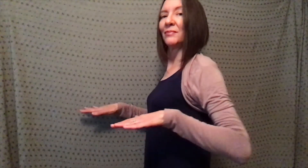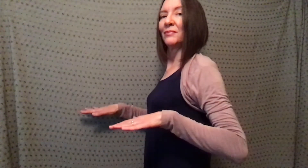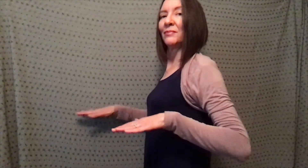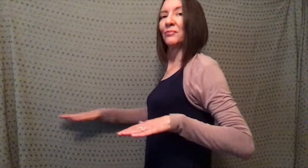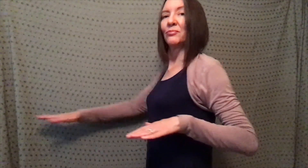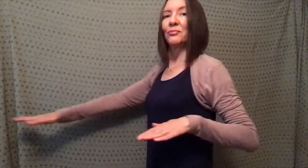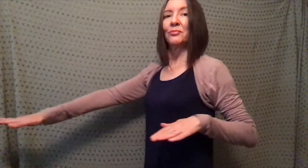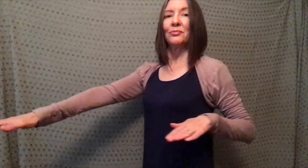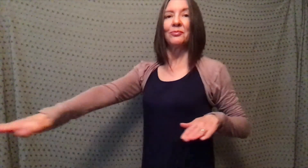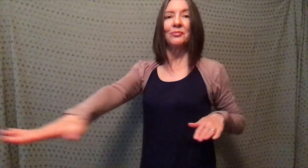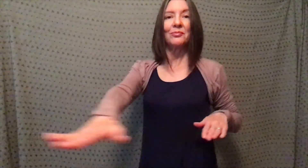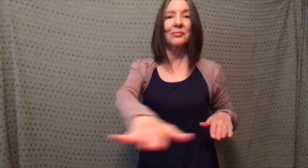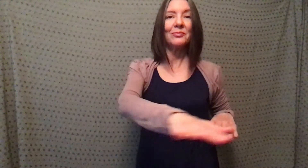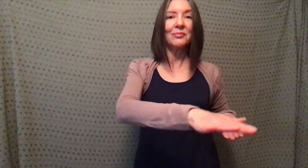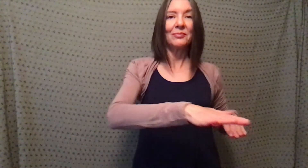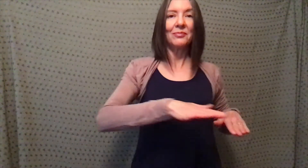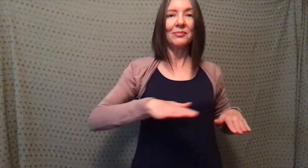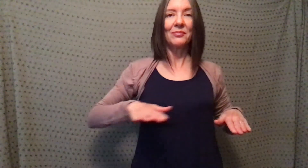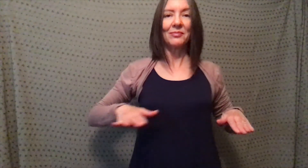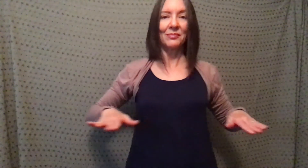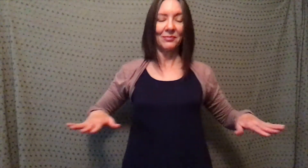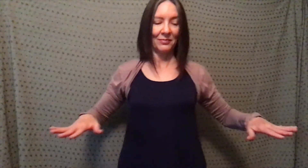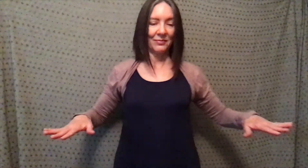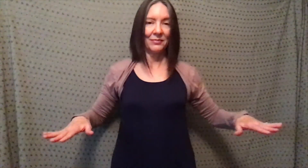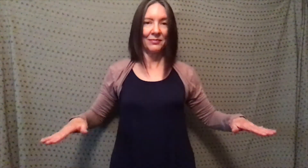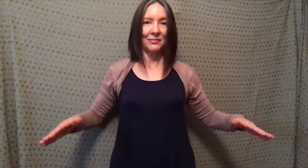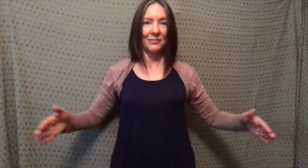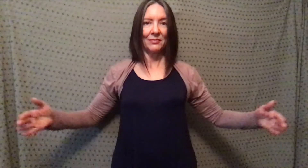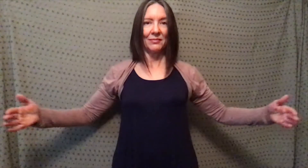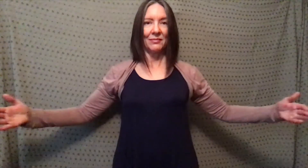lies somewhere between your chest and waist.